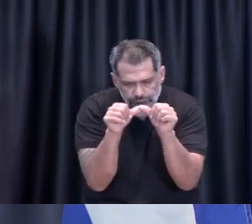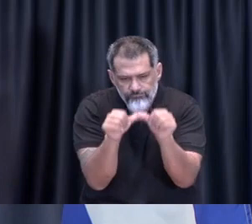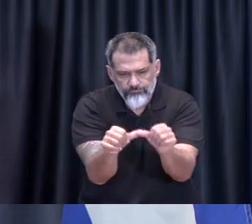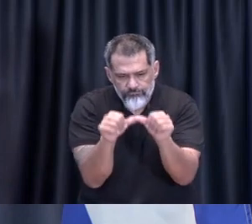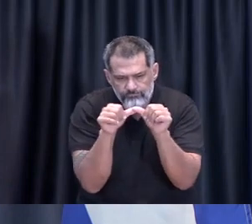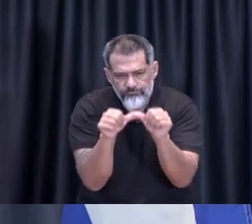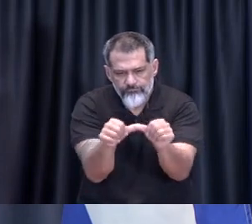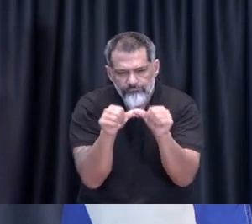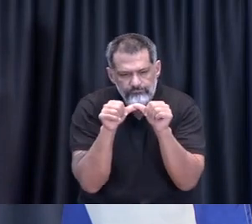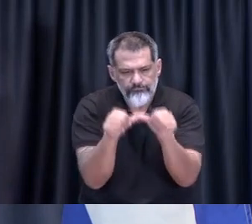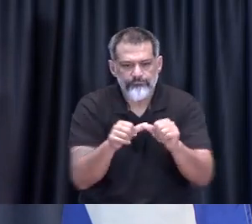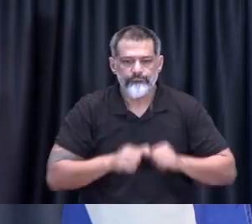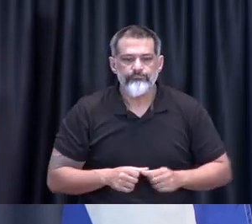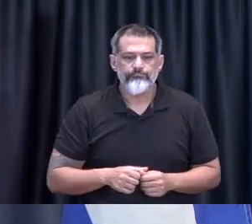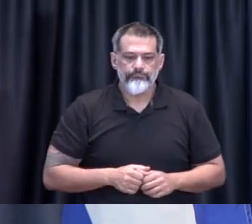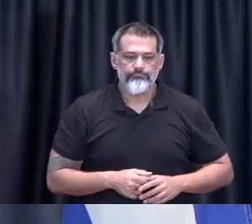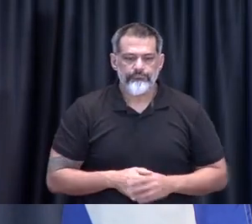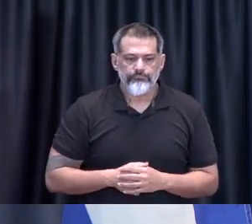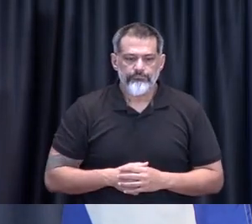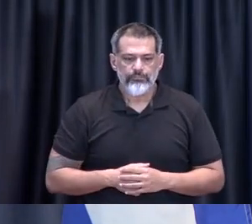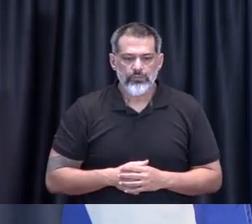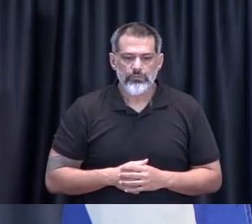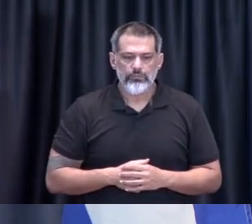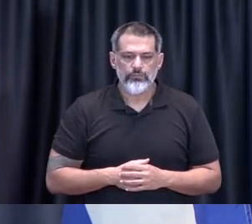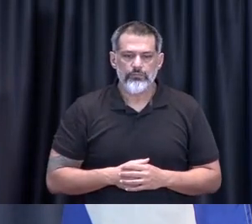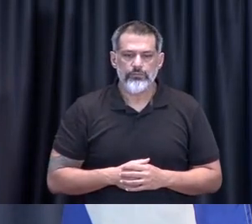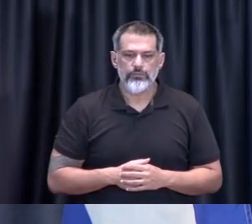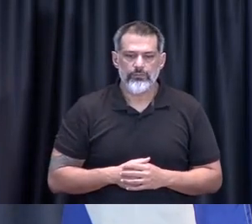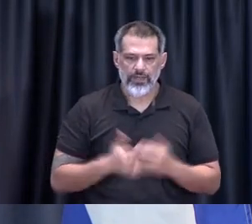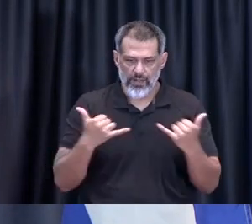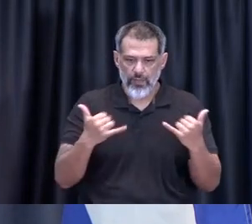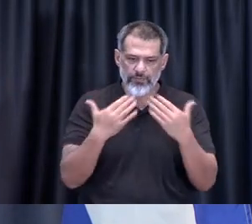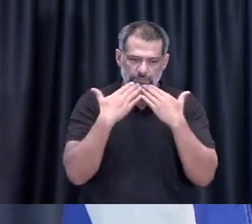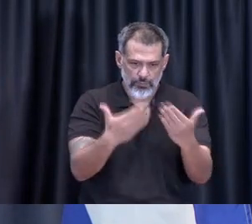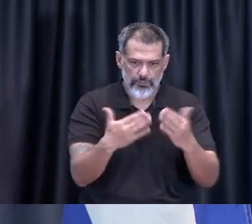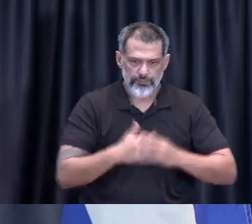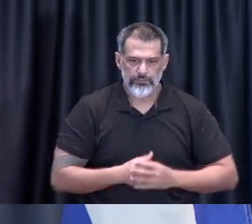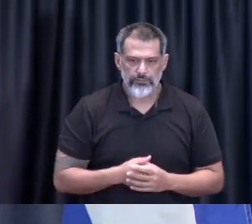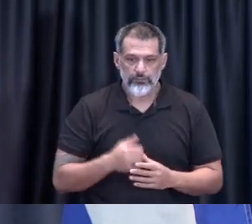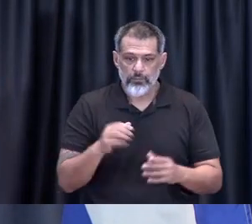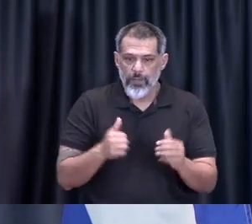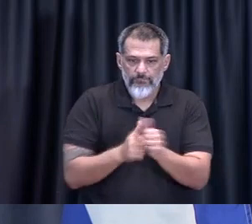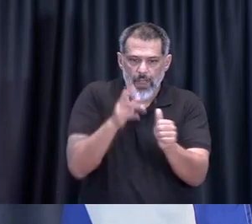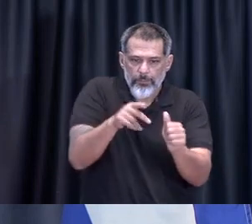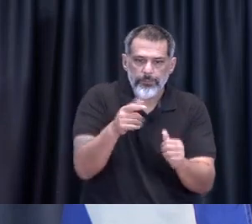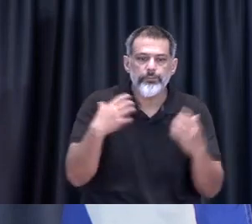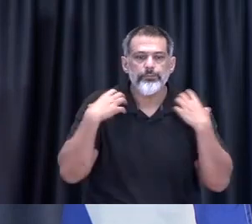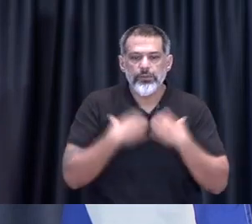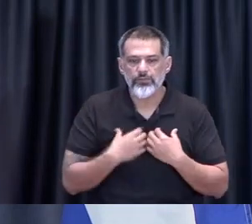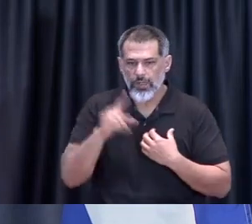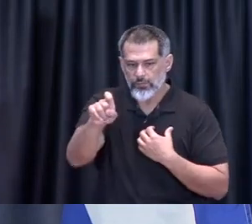Great, thank you so much. And my follow up to Mayor Tory along the same line, that's the way things